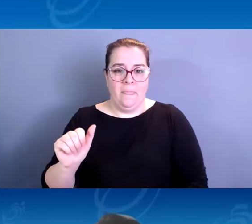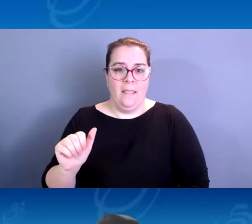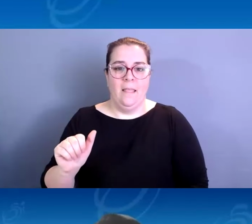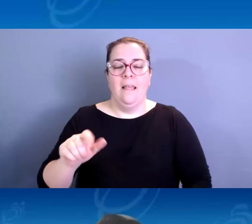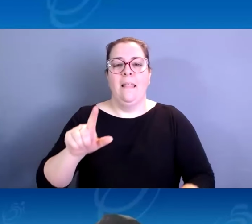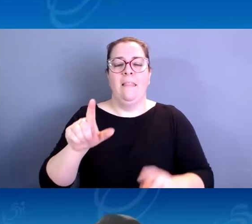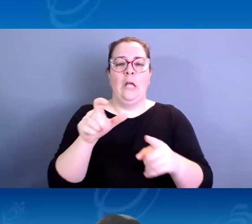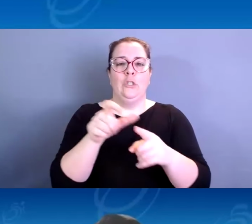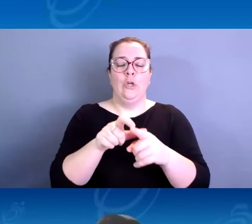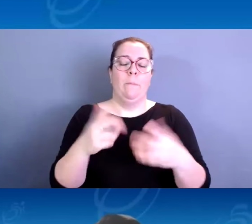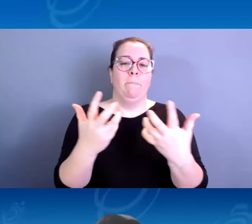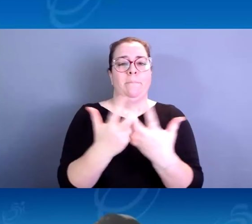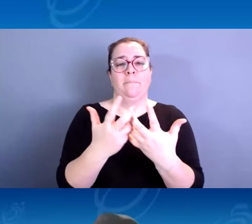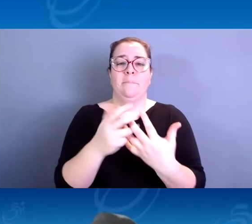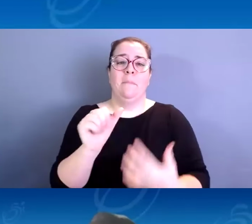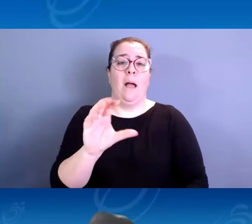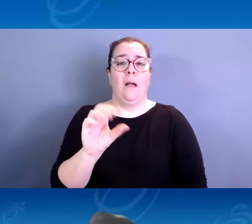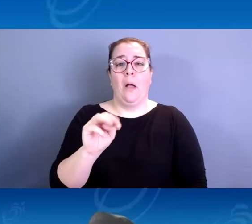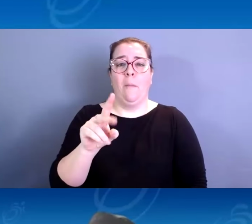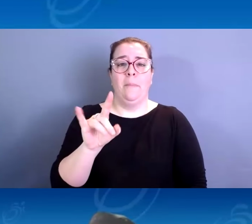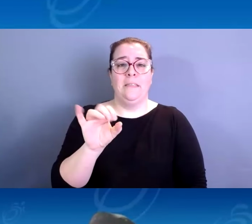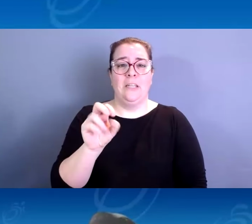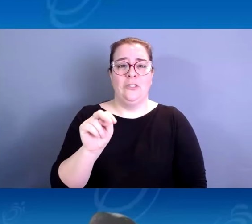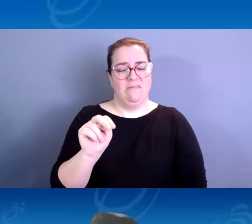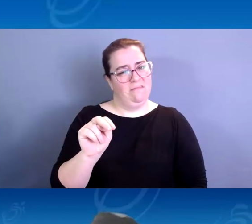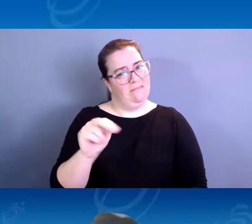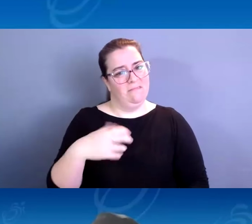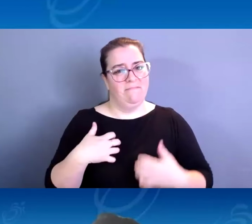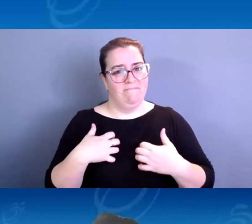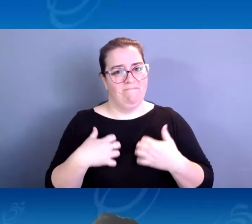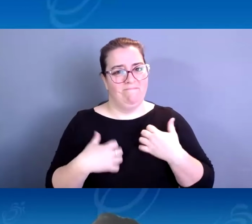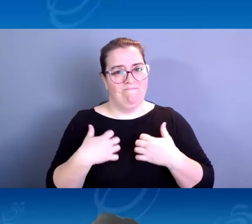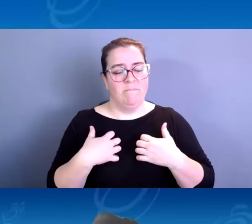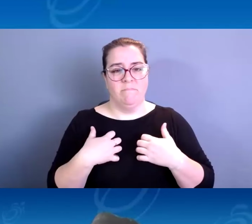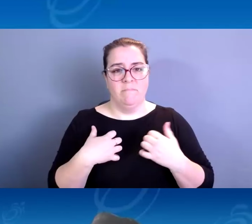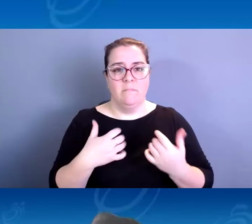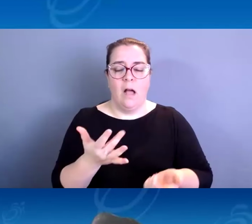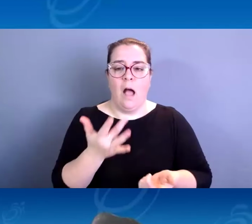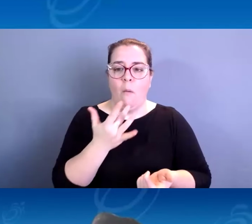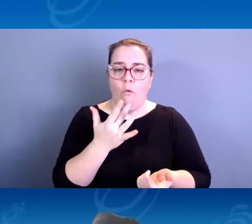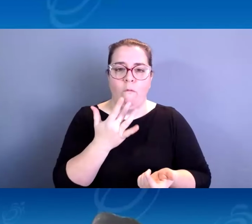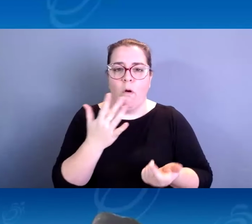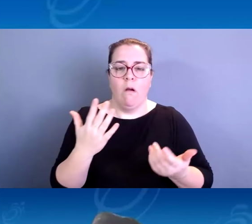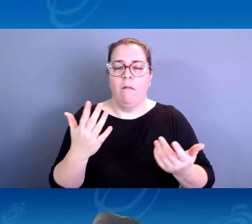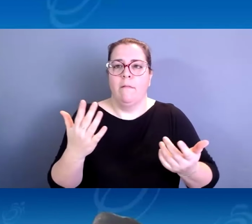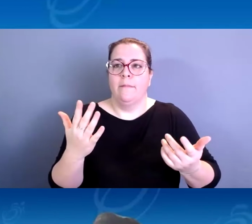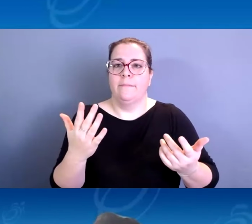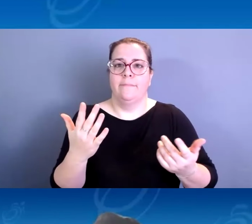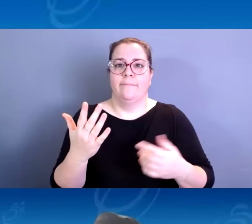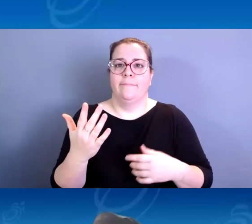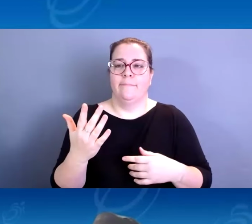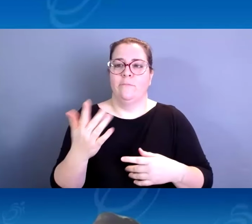I wish we would just have something that works for everybody. And I hope we get there as a society at one point. We're not there yet.